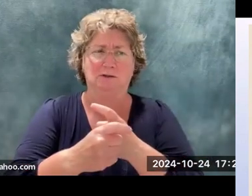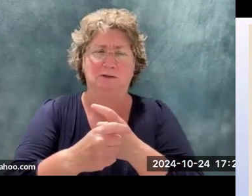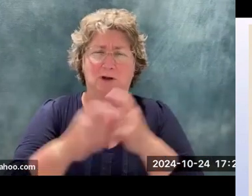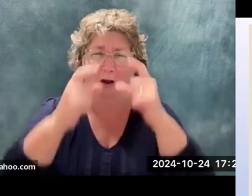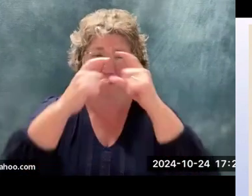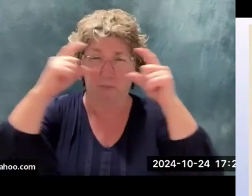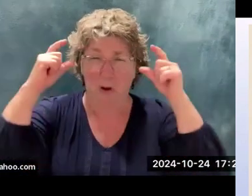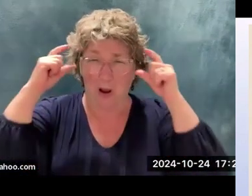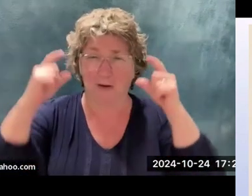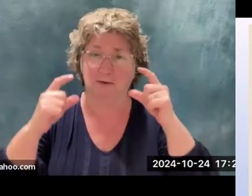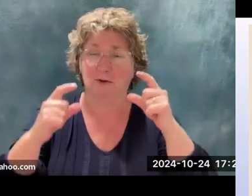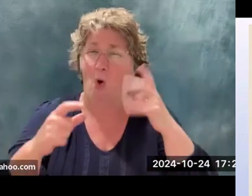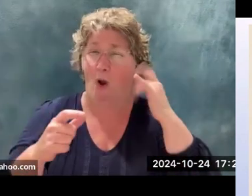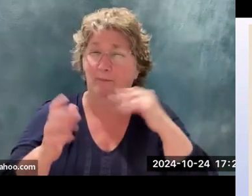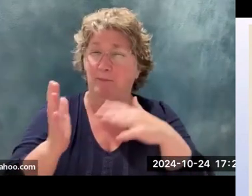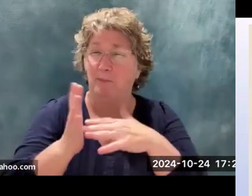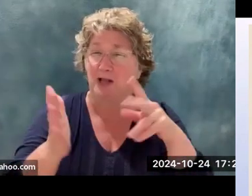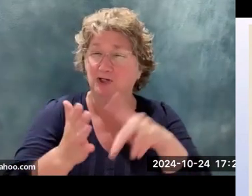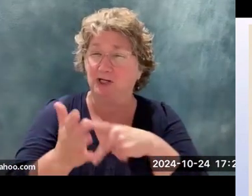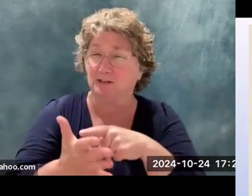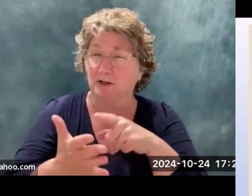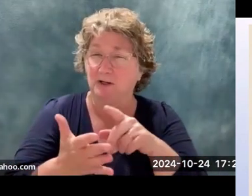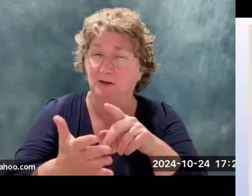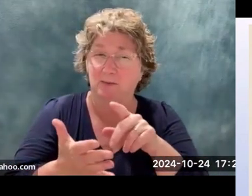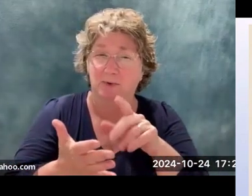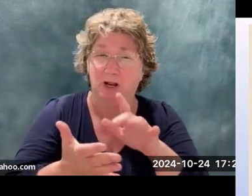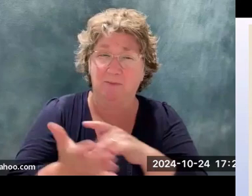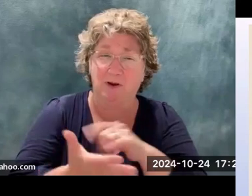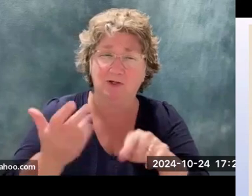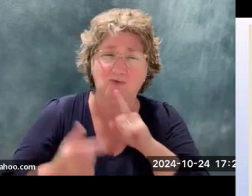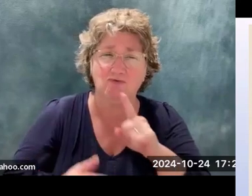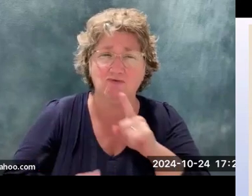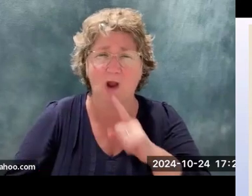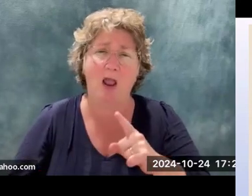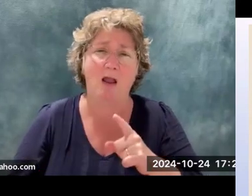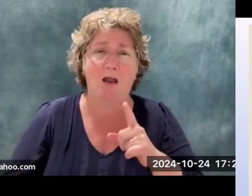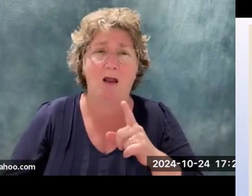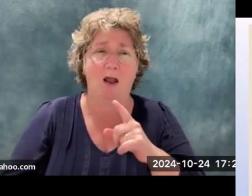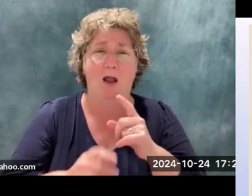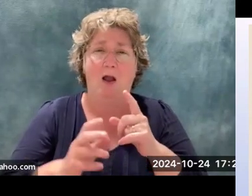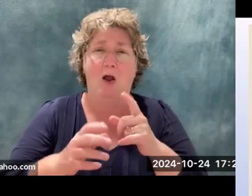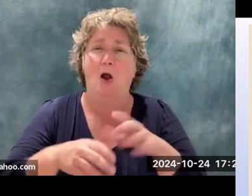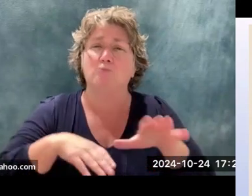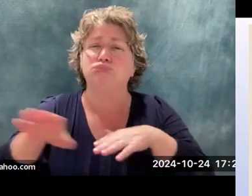a fattest, Mr. Careless, anti-everything, and they're marching over the cliff of misinformation.